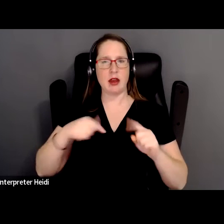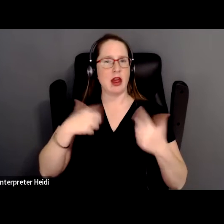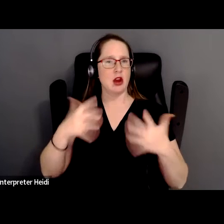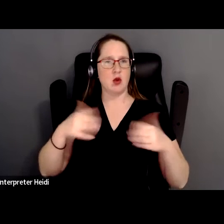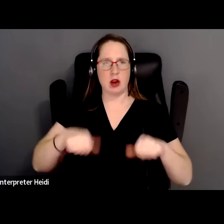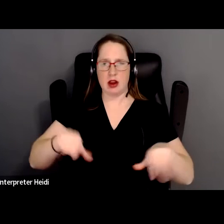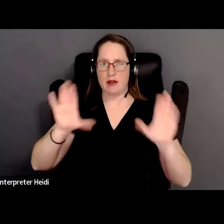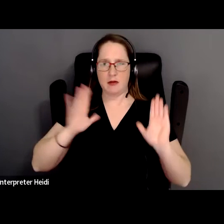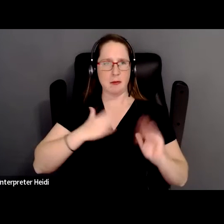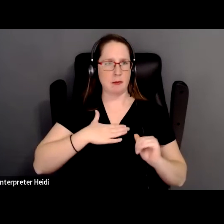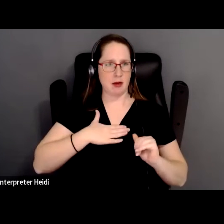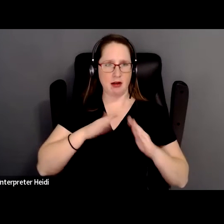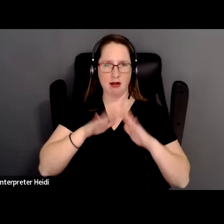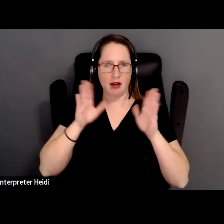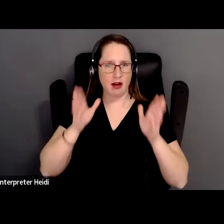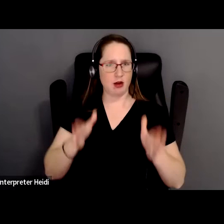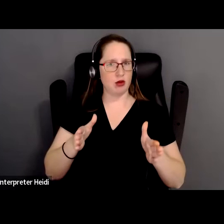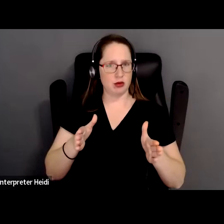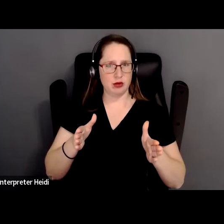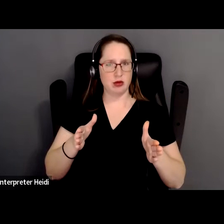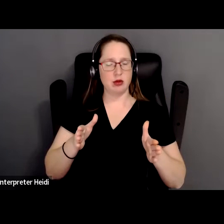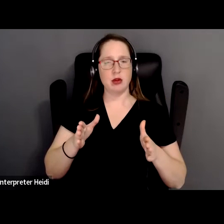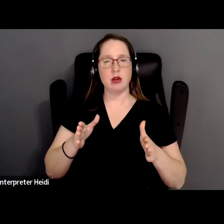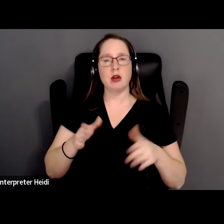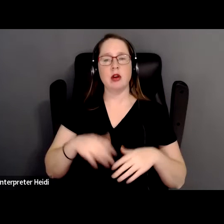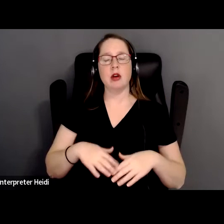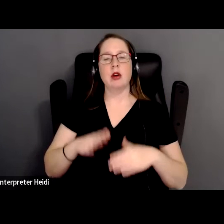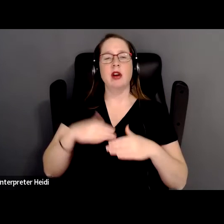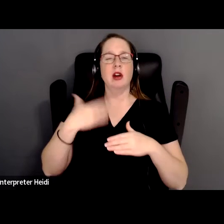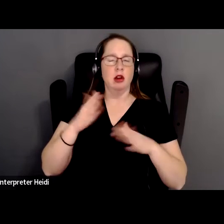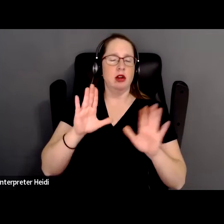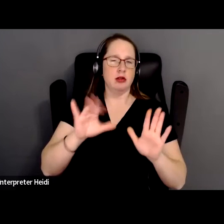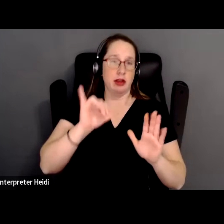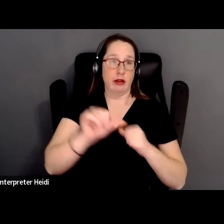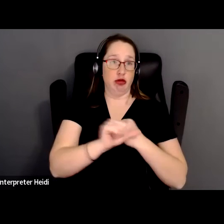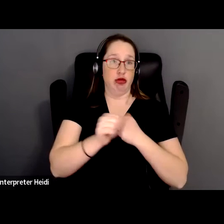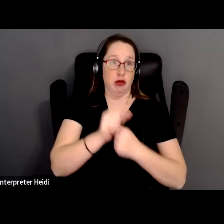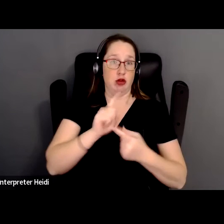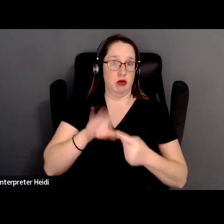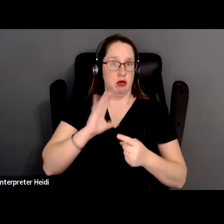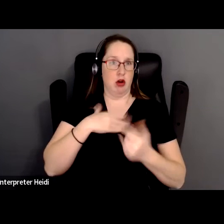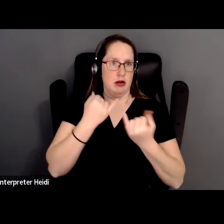my house the next. So that was a threat to our independence. Next slide.